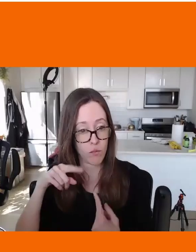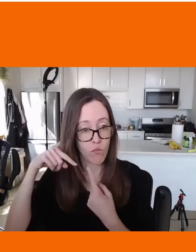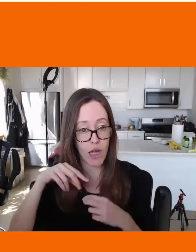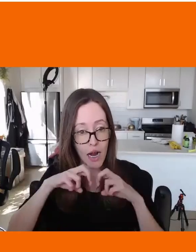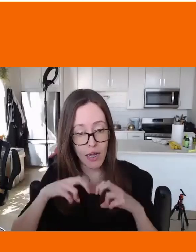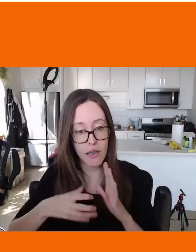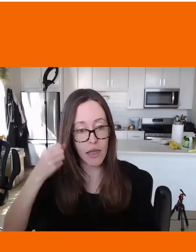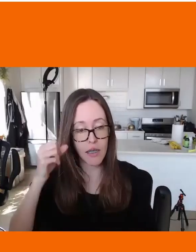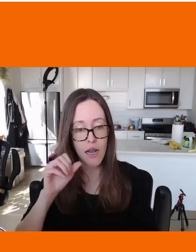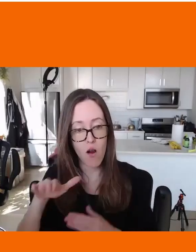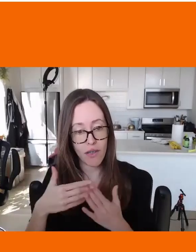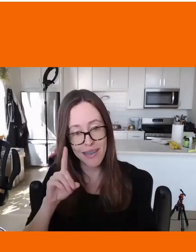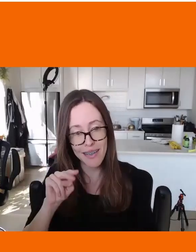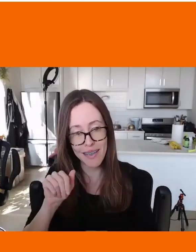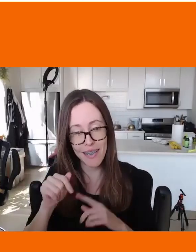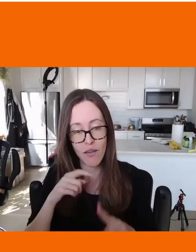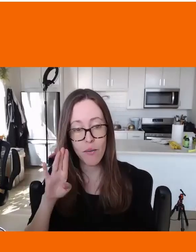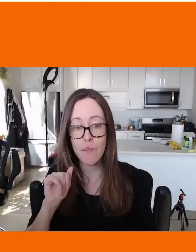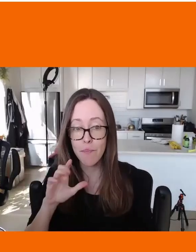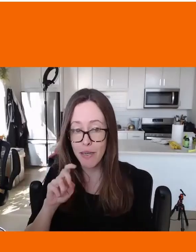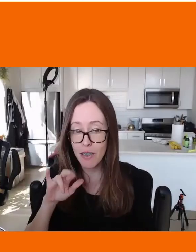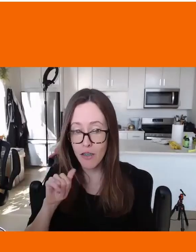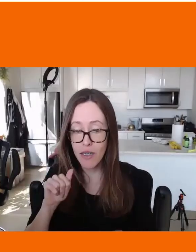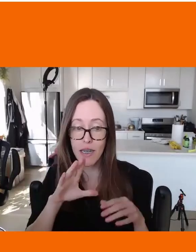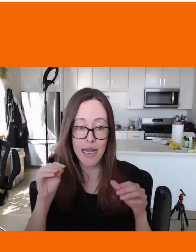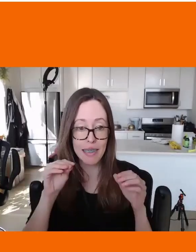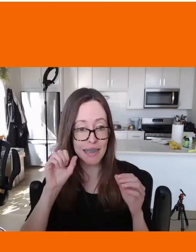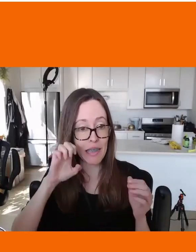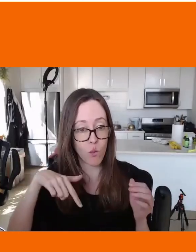So we would centrifuge their samples, extract bacterial DNA,